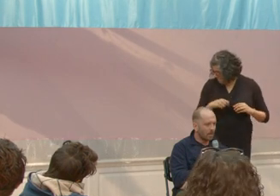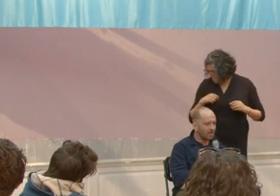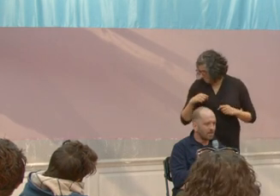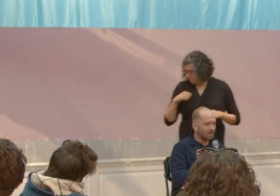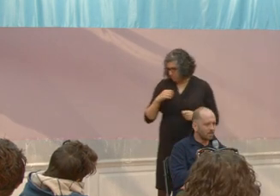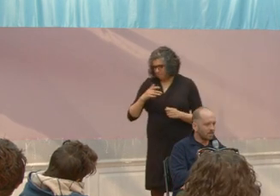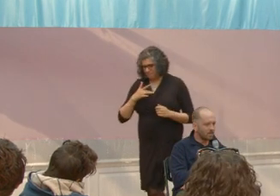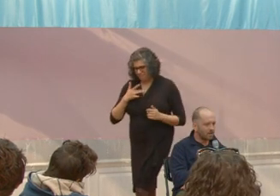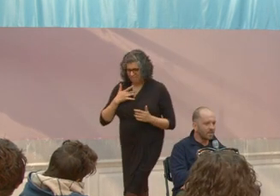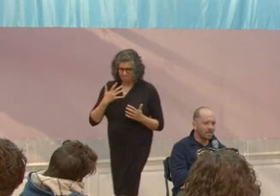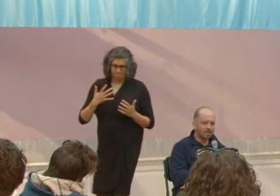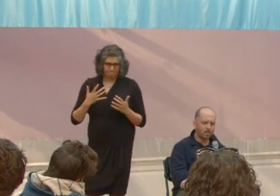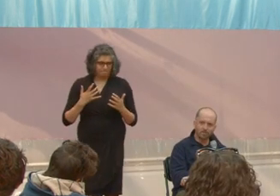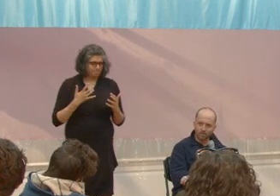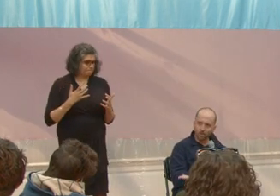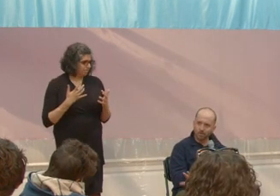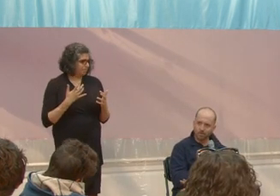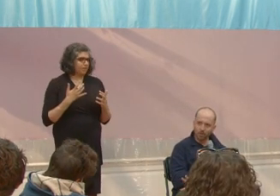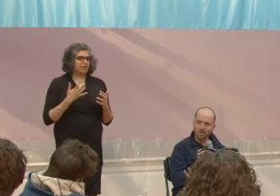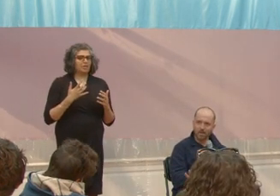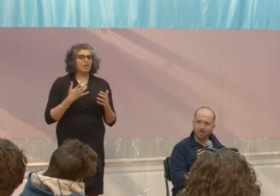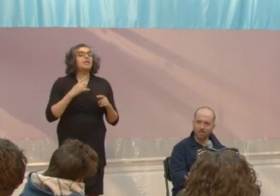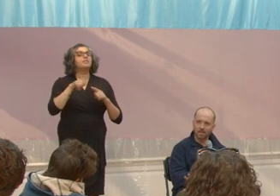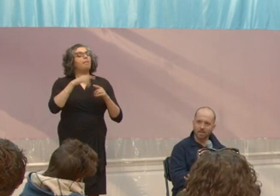Ben Evans: I think I think it's about choice choice, I think